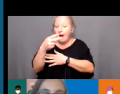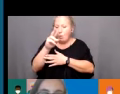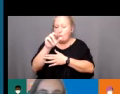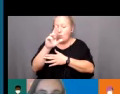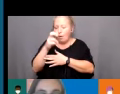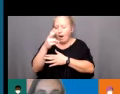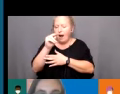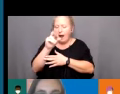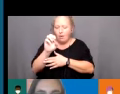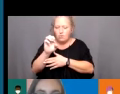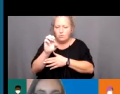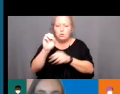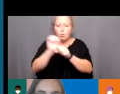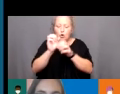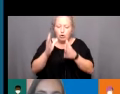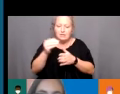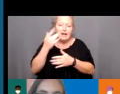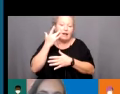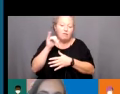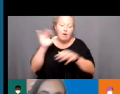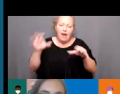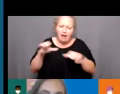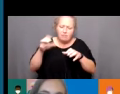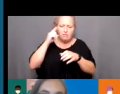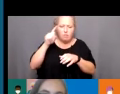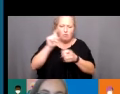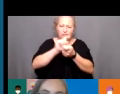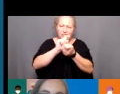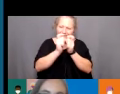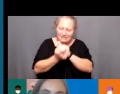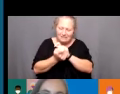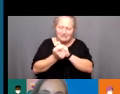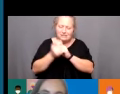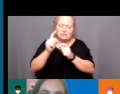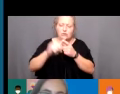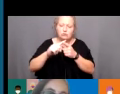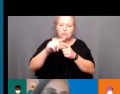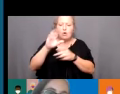efforts to transition to a just and carbon neutral economy.